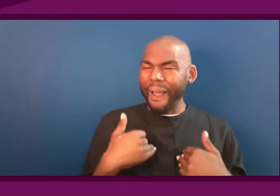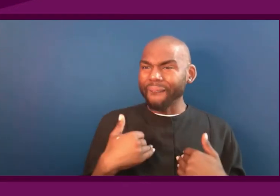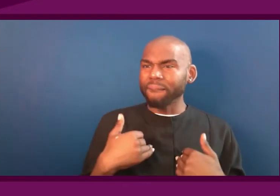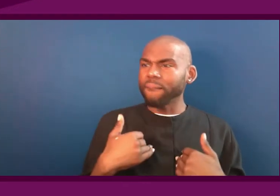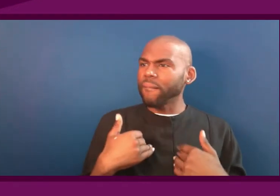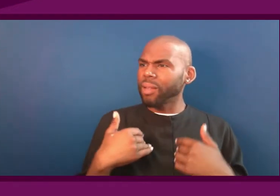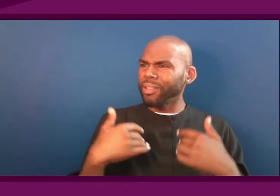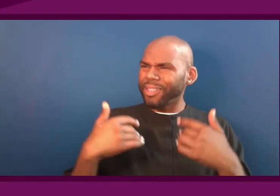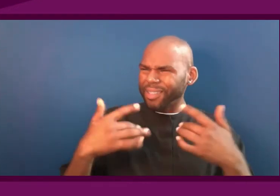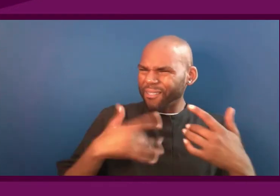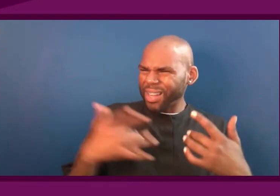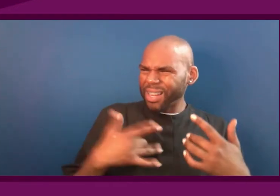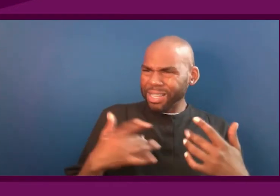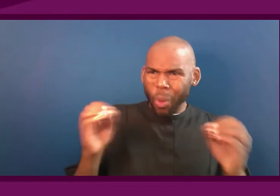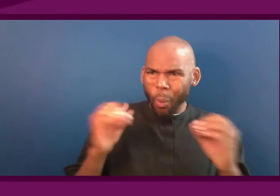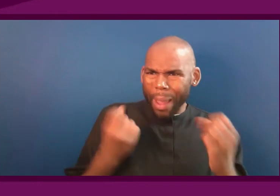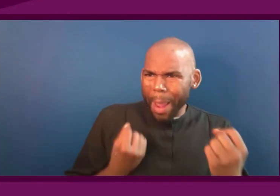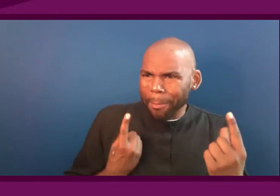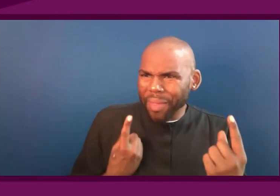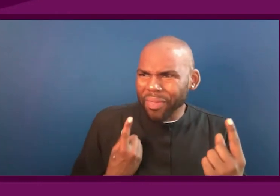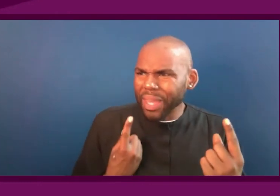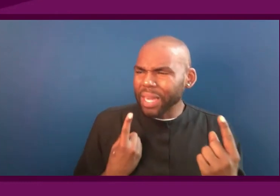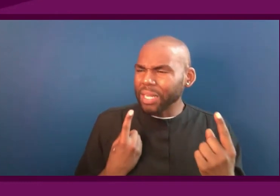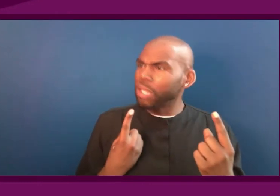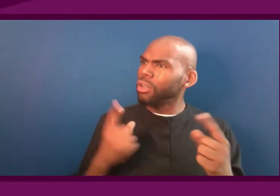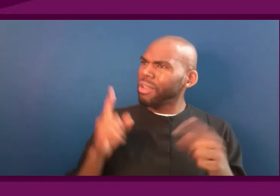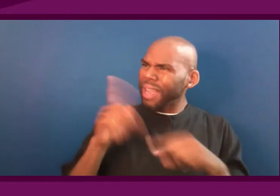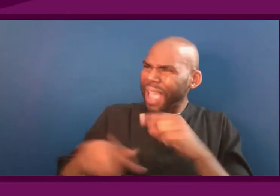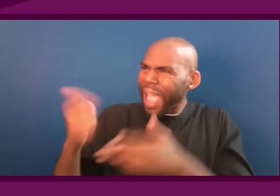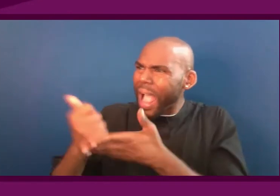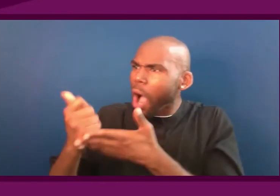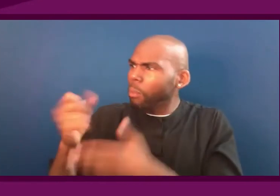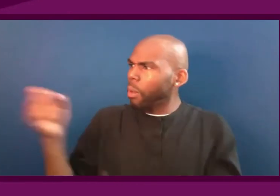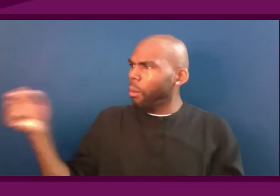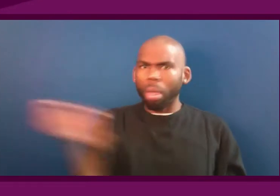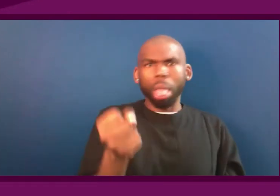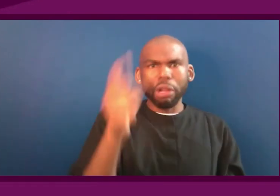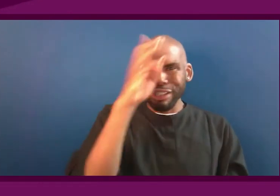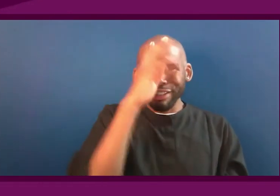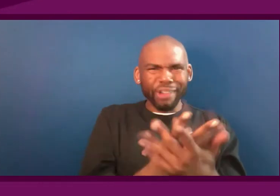A whole other can of worms for sure. Debra Ruh: That's right. That's right. I'll be careful to stay on track.